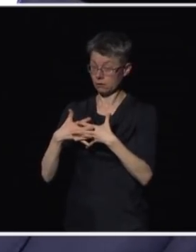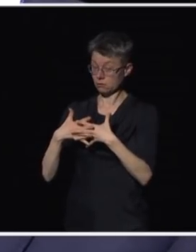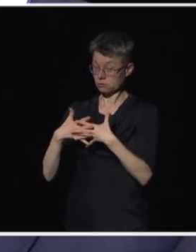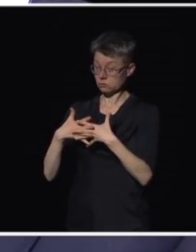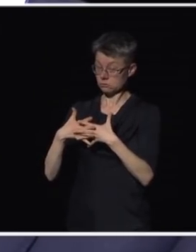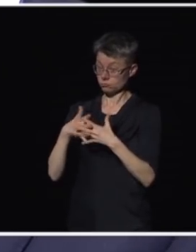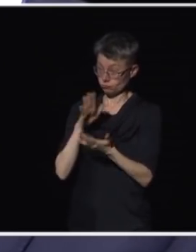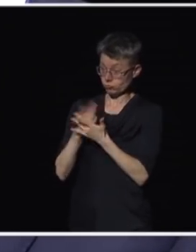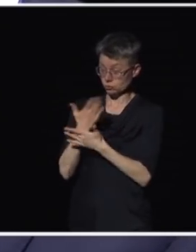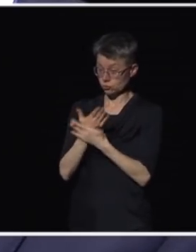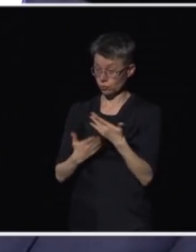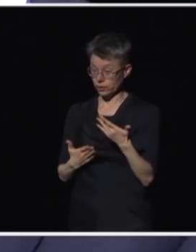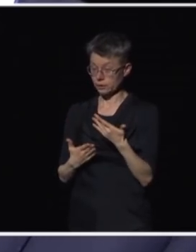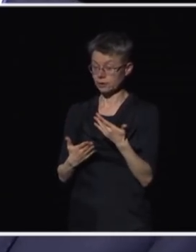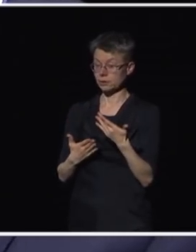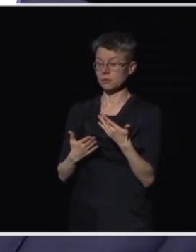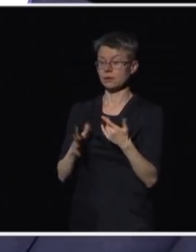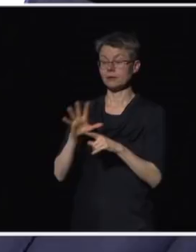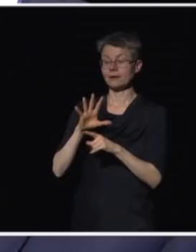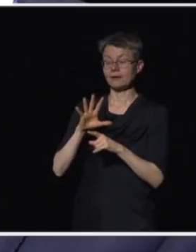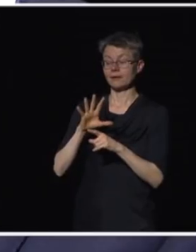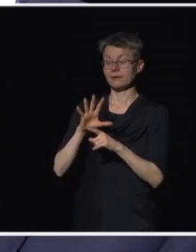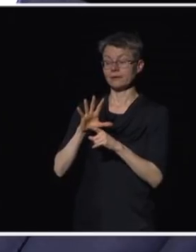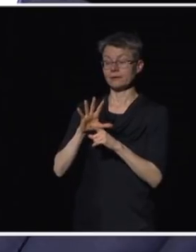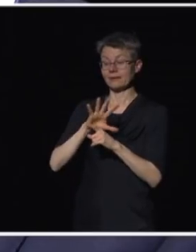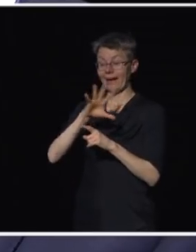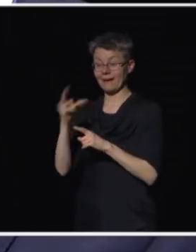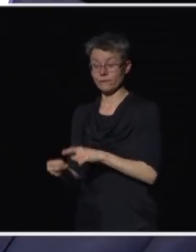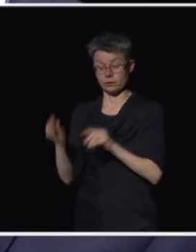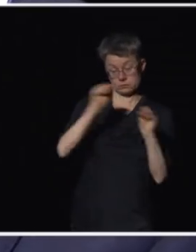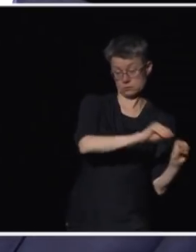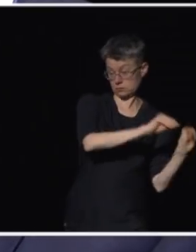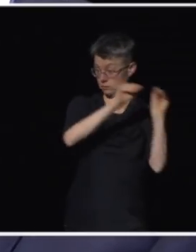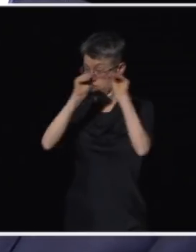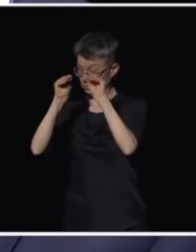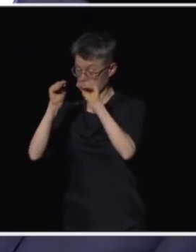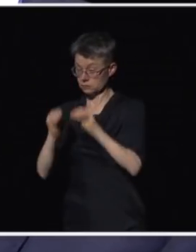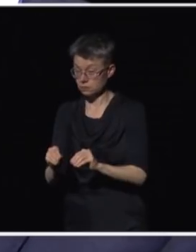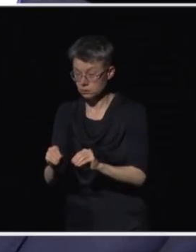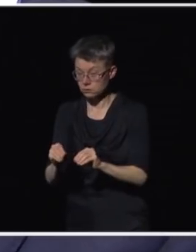in the continental North America in Virginia in 1619, almost 400 years from this very, very date.